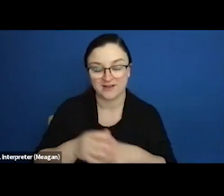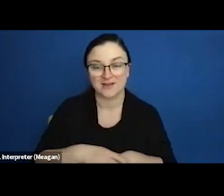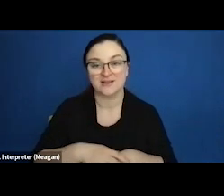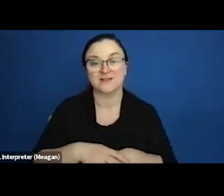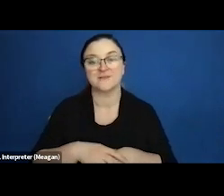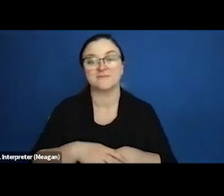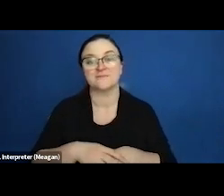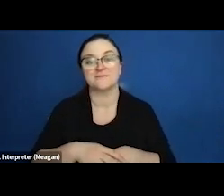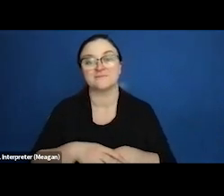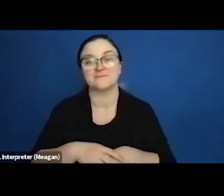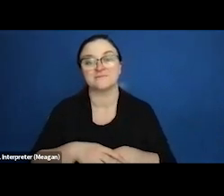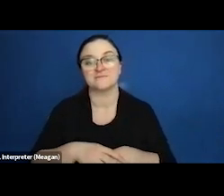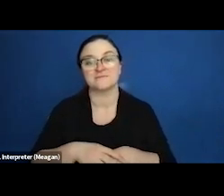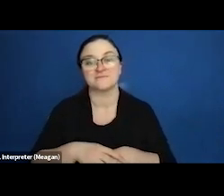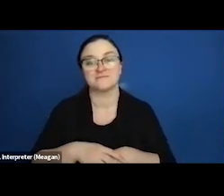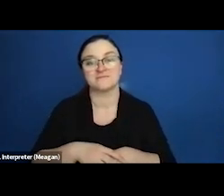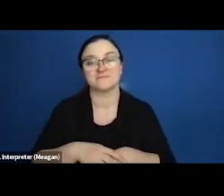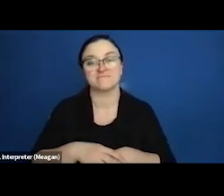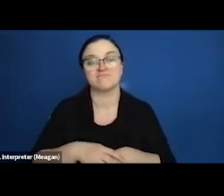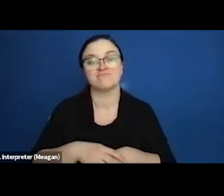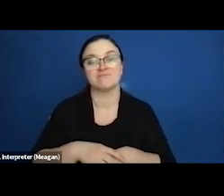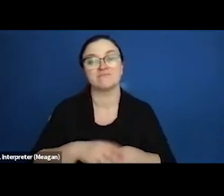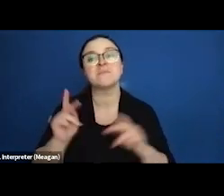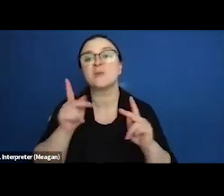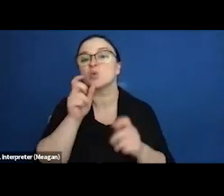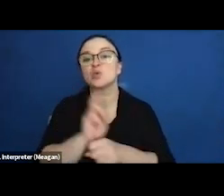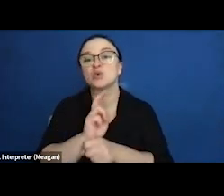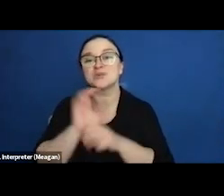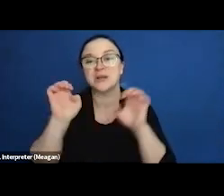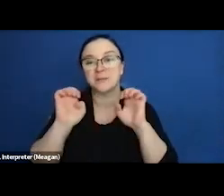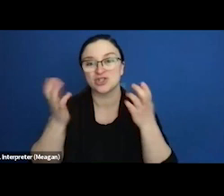on a higher rate than the general population.